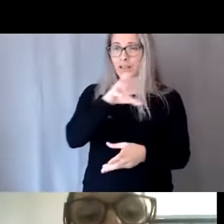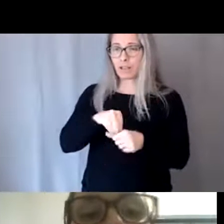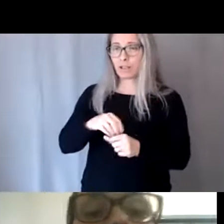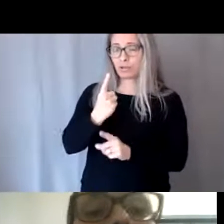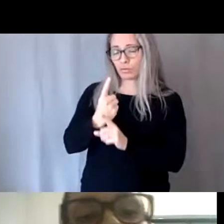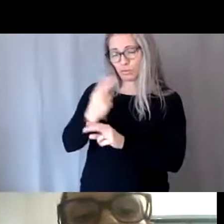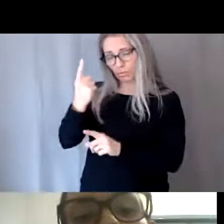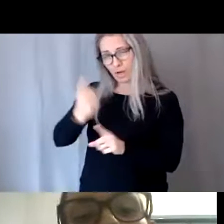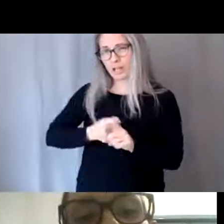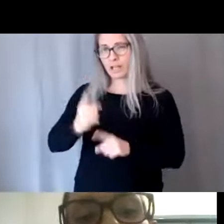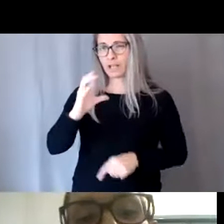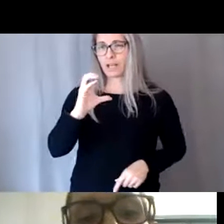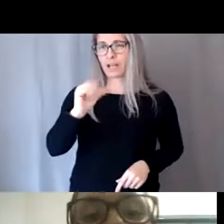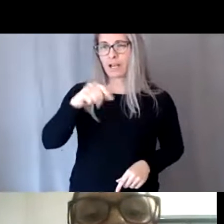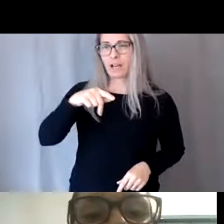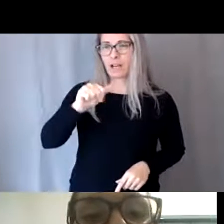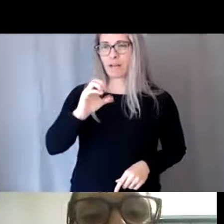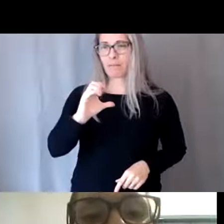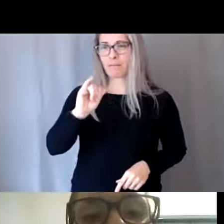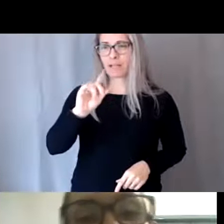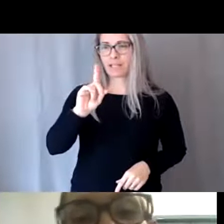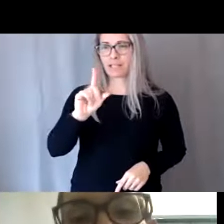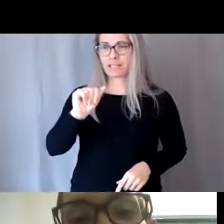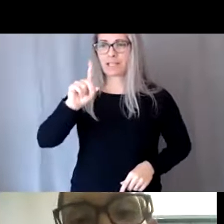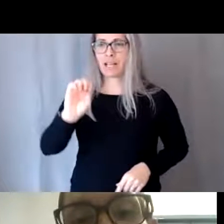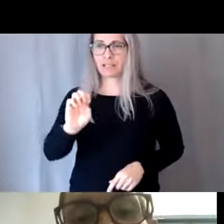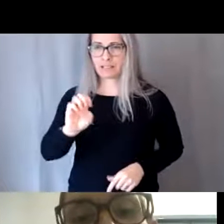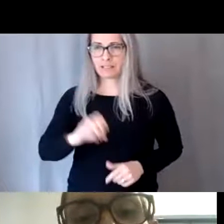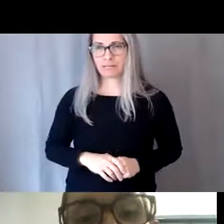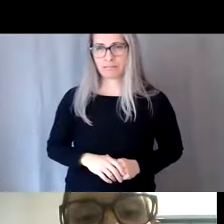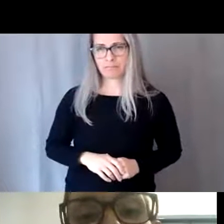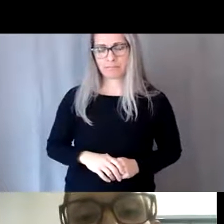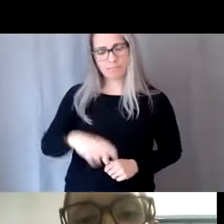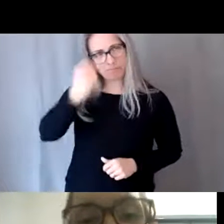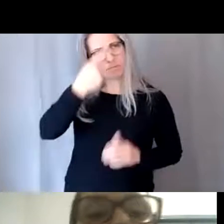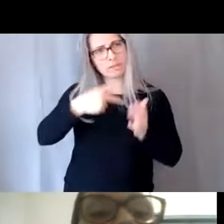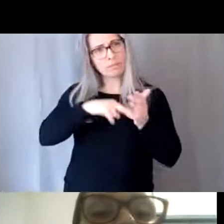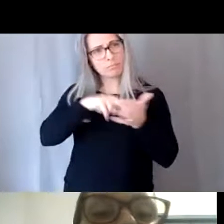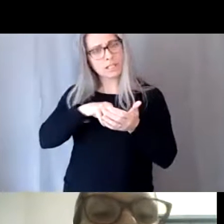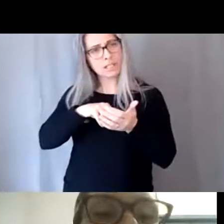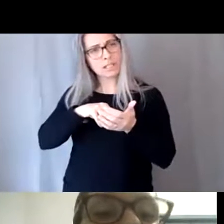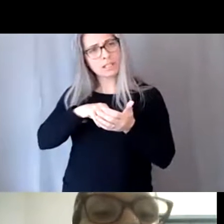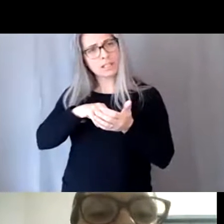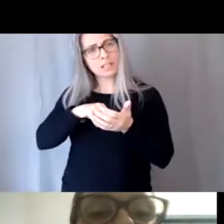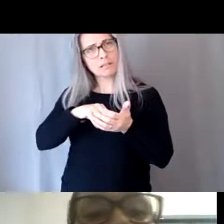in a didactic sense we could think that abilities would be correlated to dimensions projected